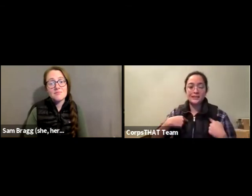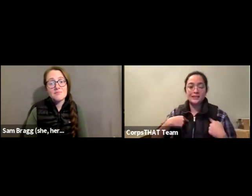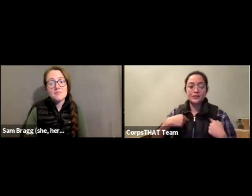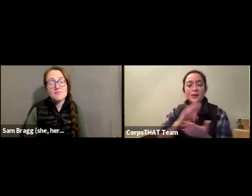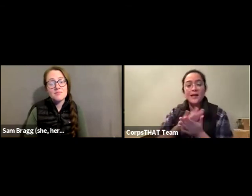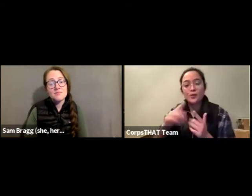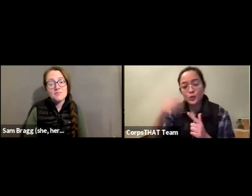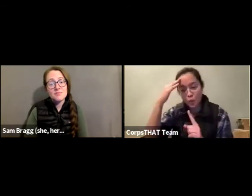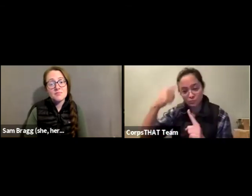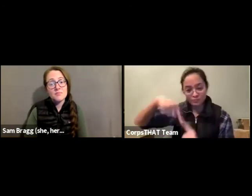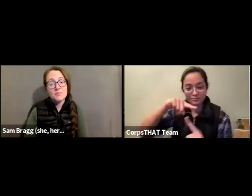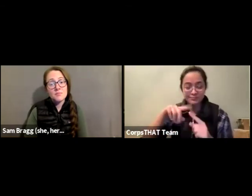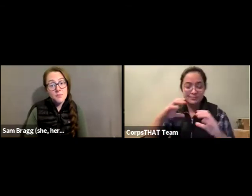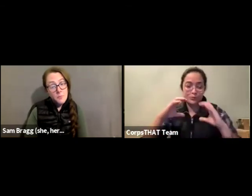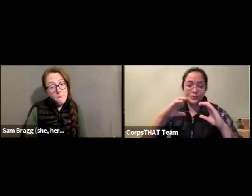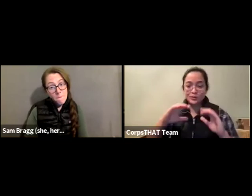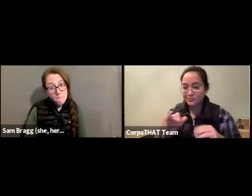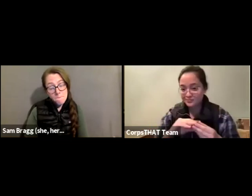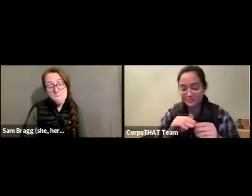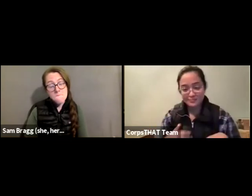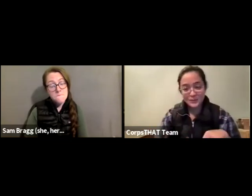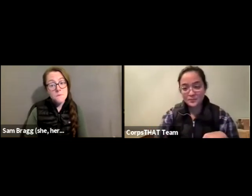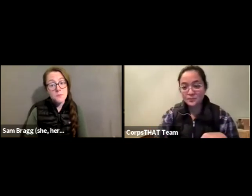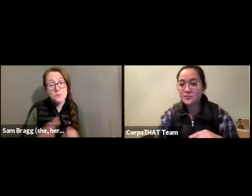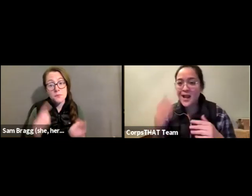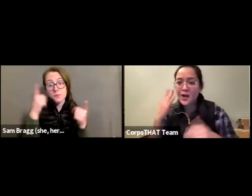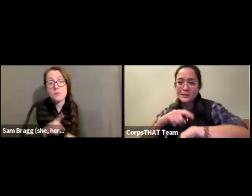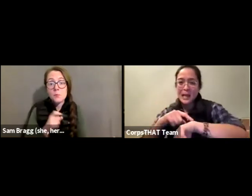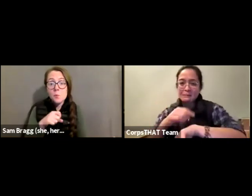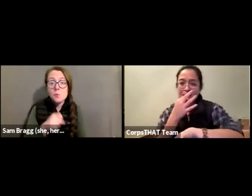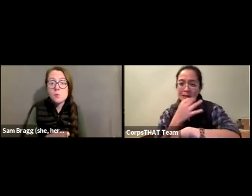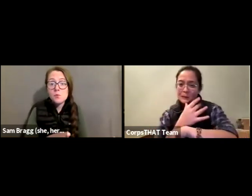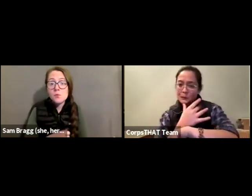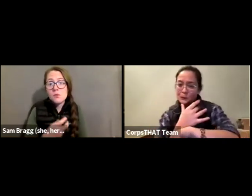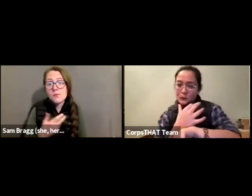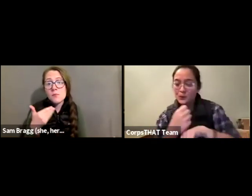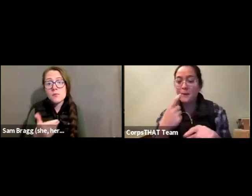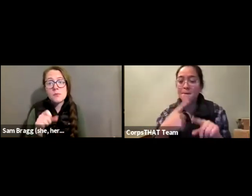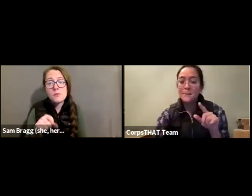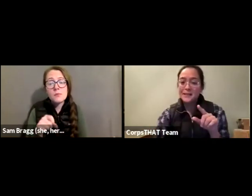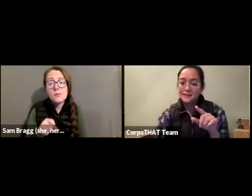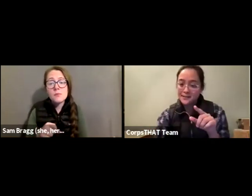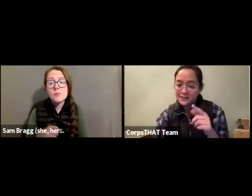system set up in within our core and so being able to have that open communication as well